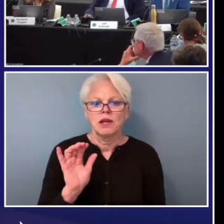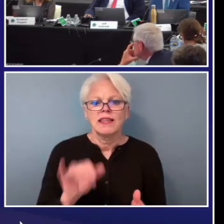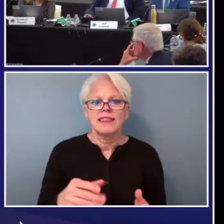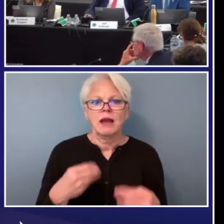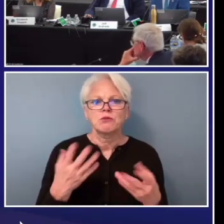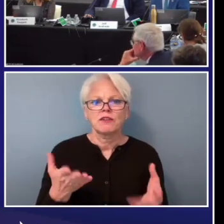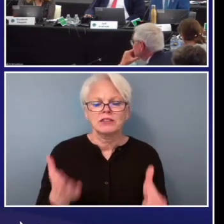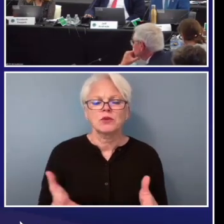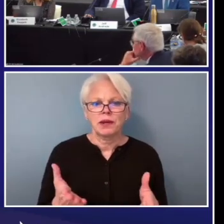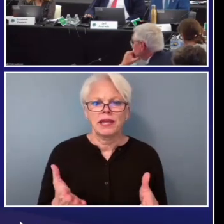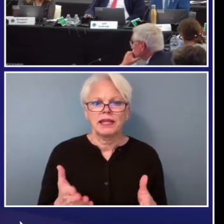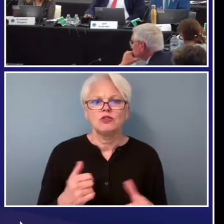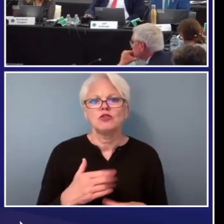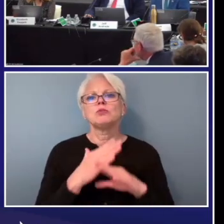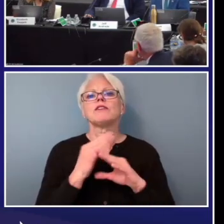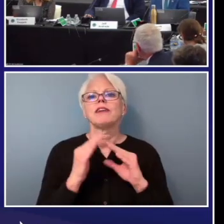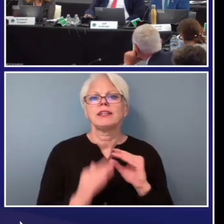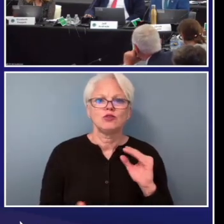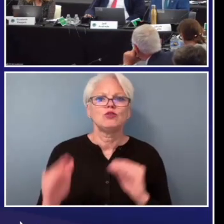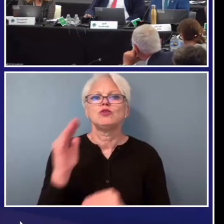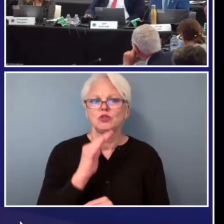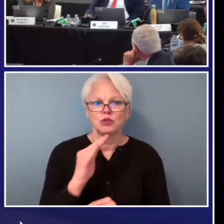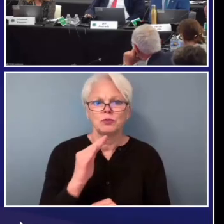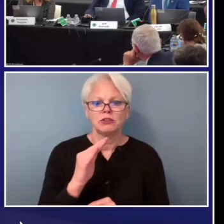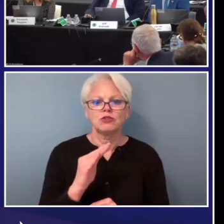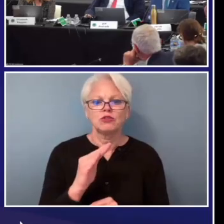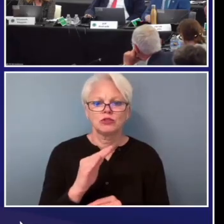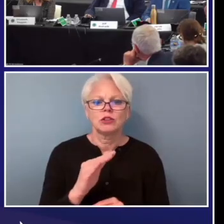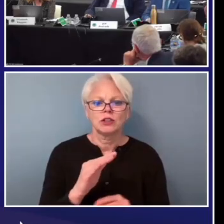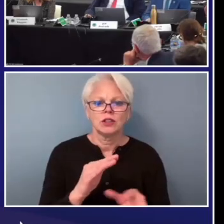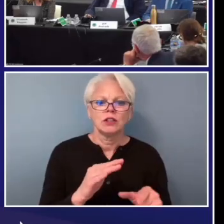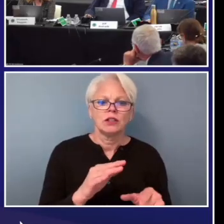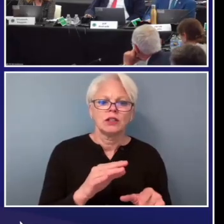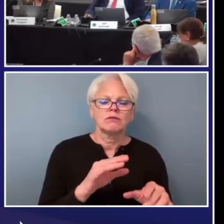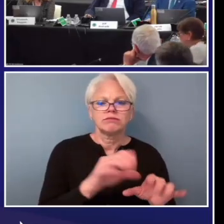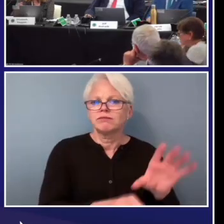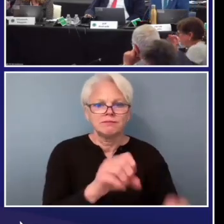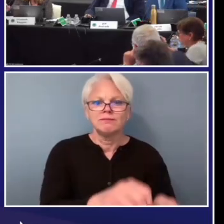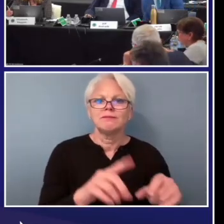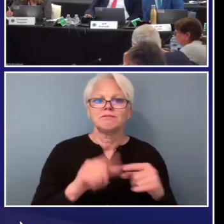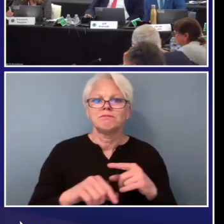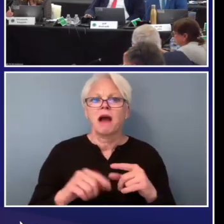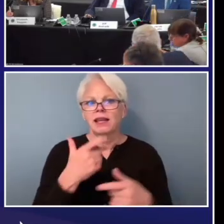too much capture of the accrediting agency by interested parties. Thank you, Jeff. Thank you, Jake.